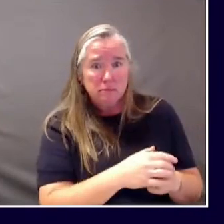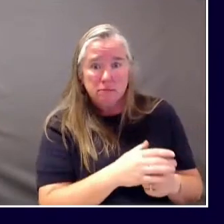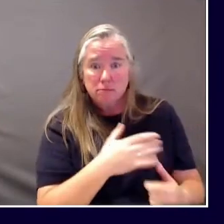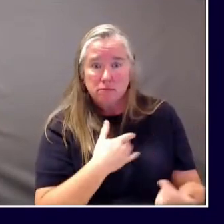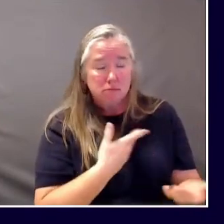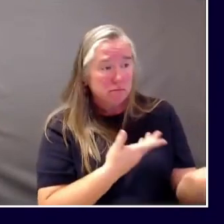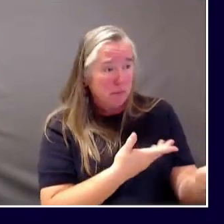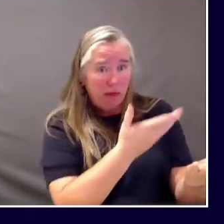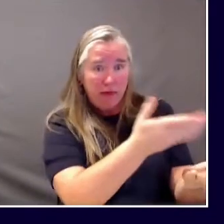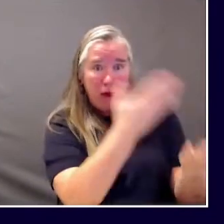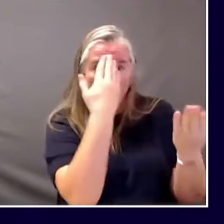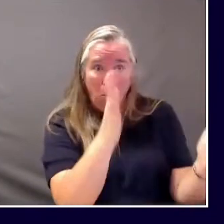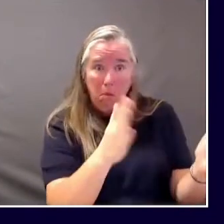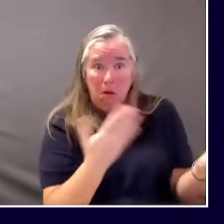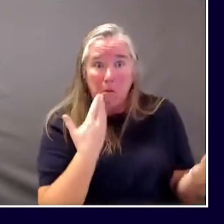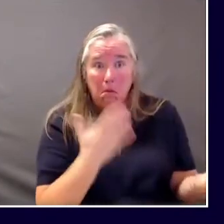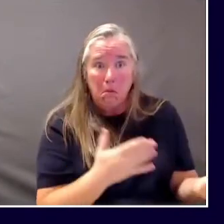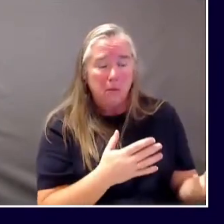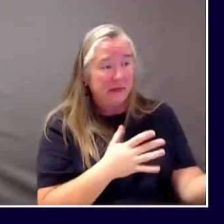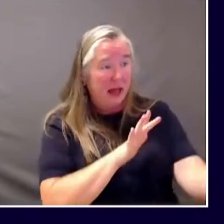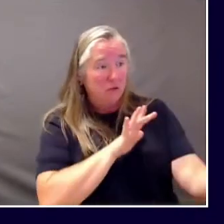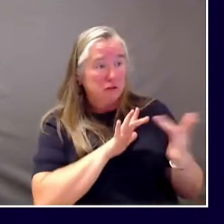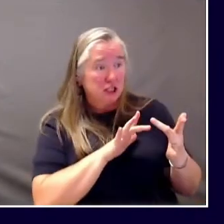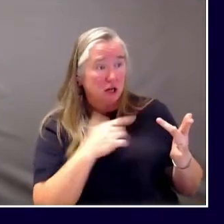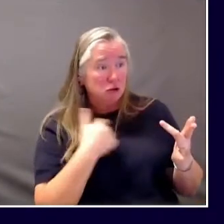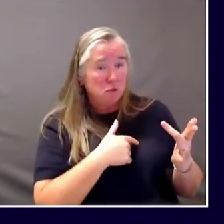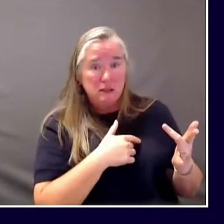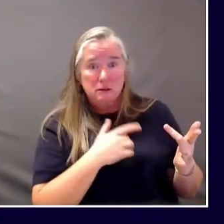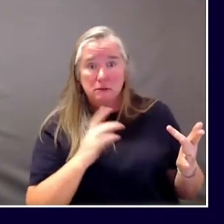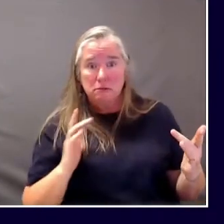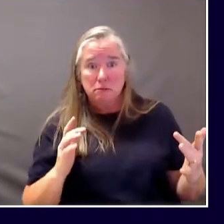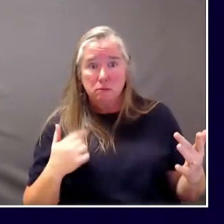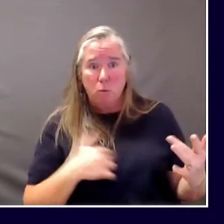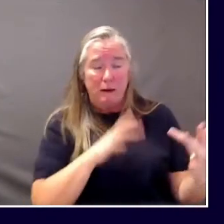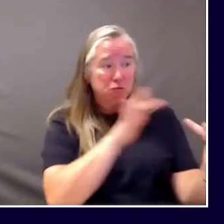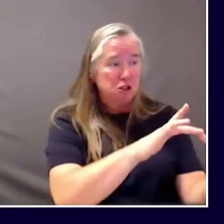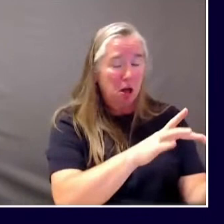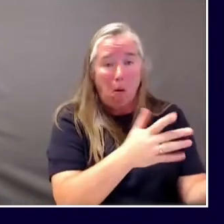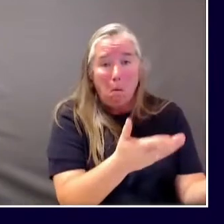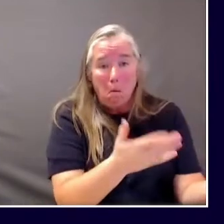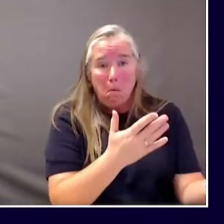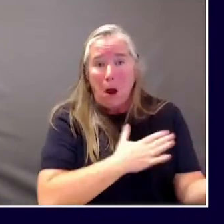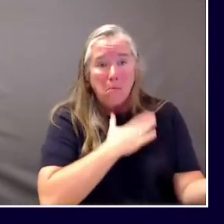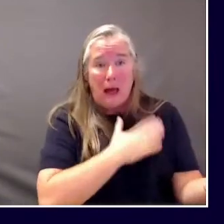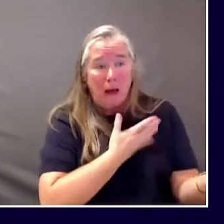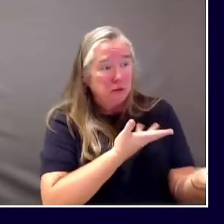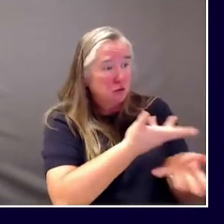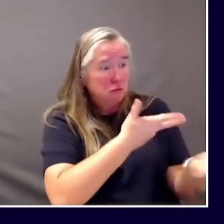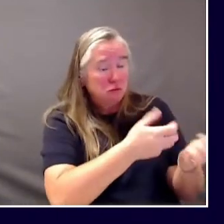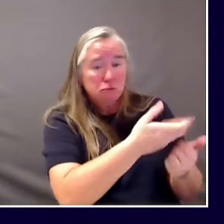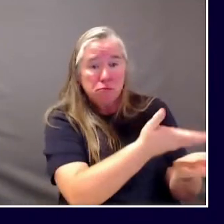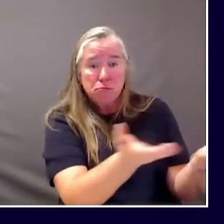anyone else in my office has tried to reach out to them but